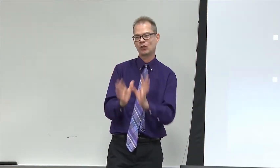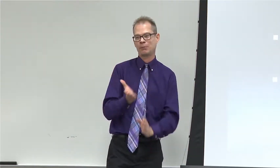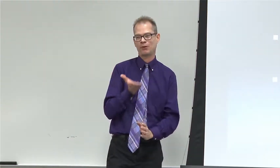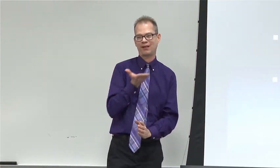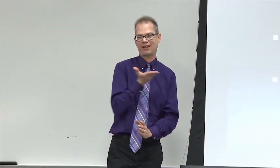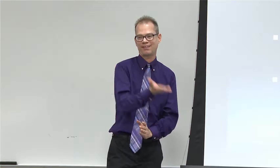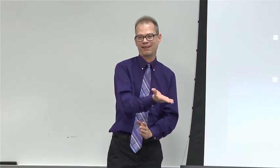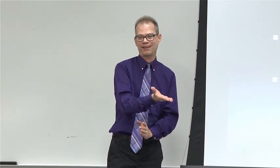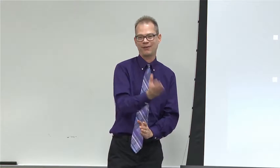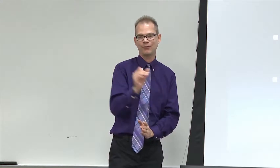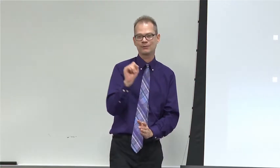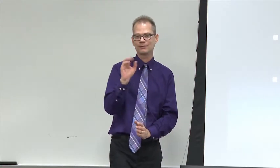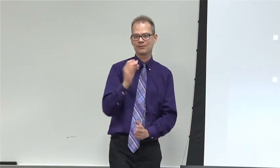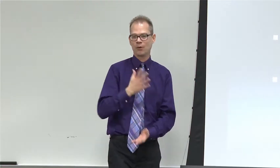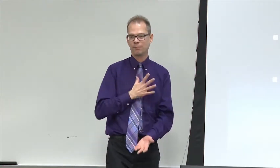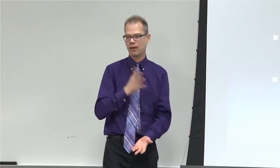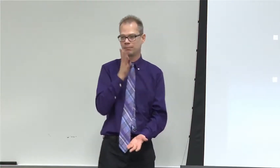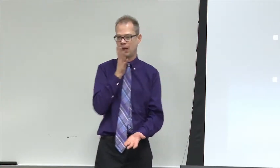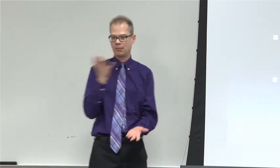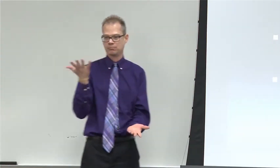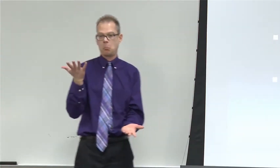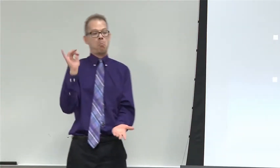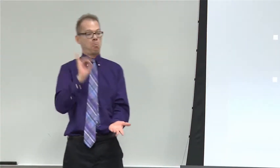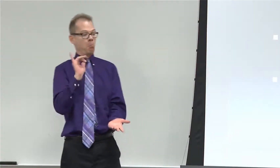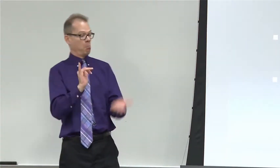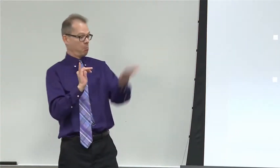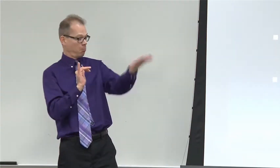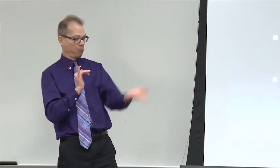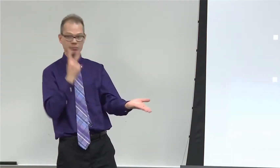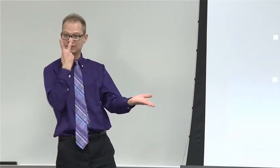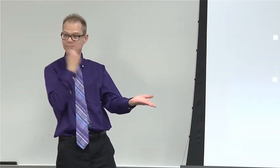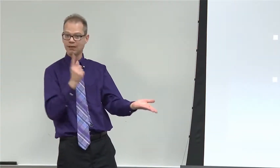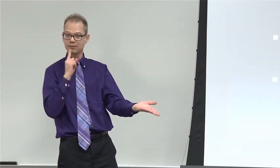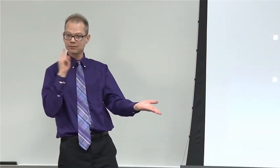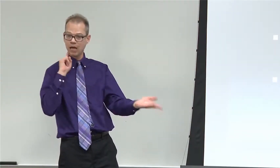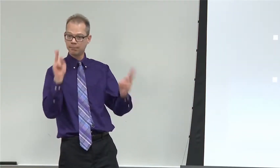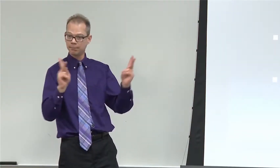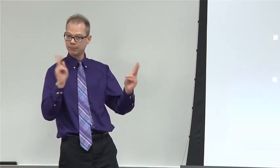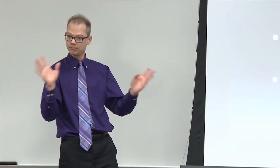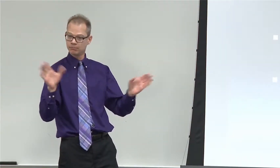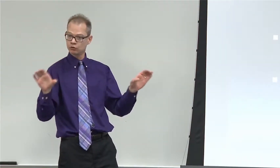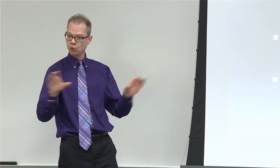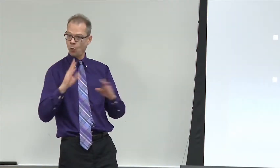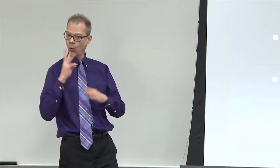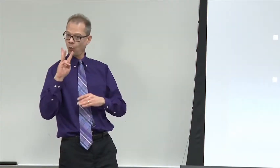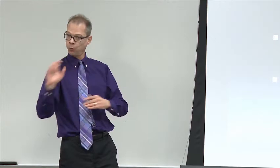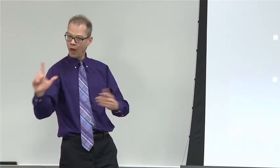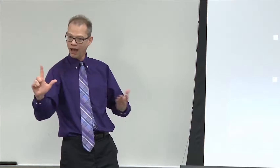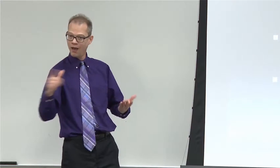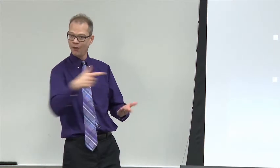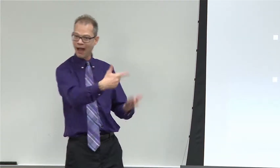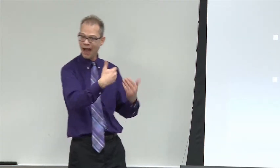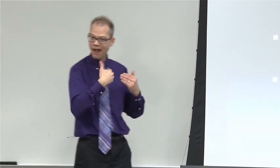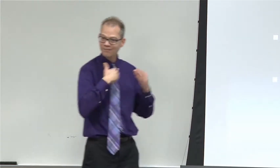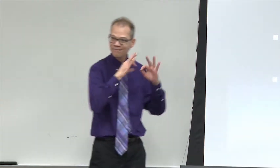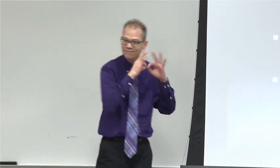There were interpreters who were already there. So my parents already recognized that there were deaf people who were doing well